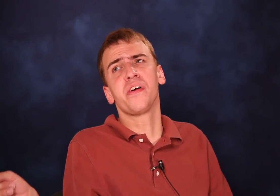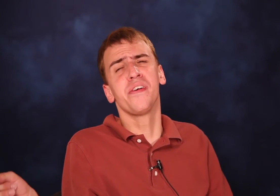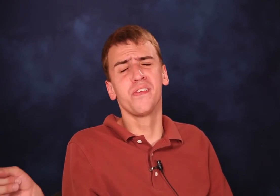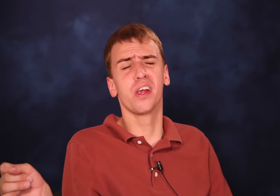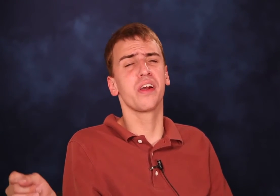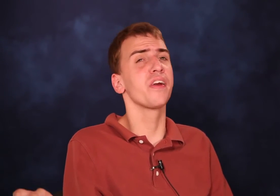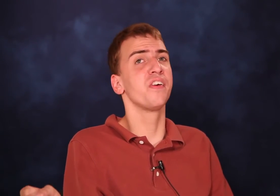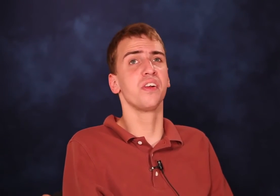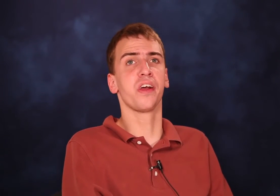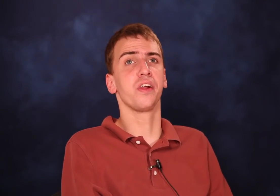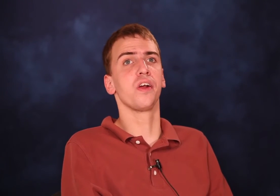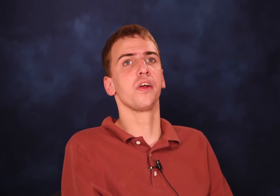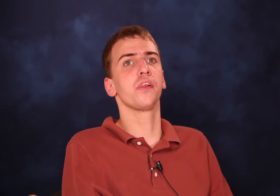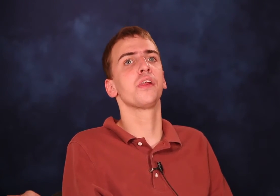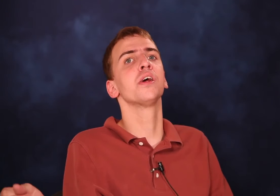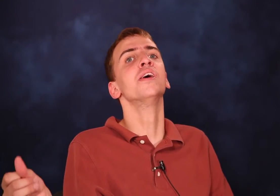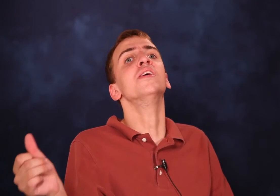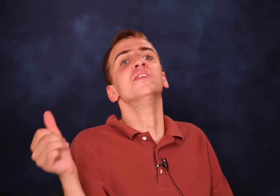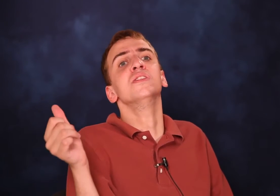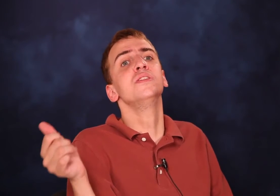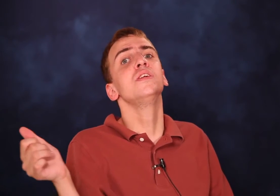communication techniques.